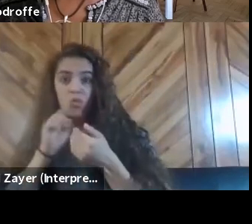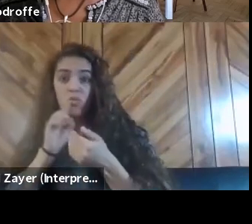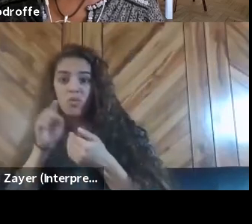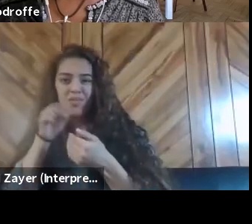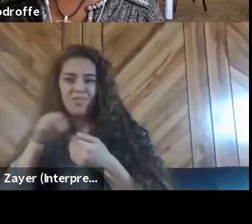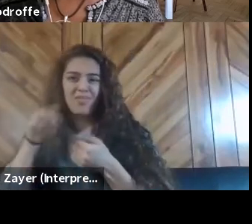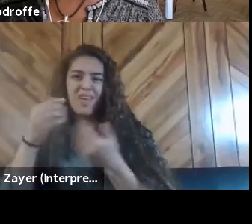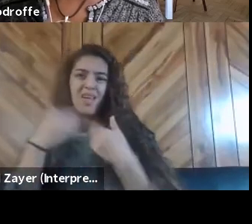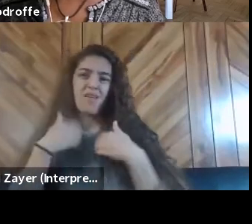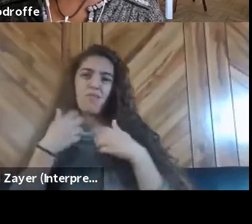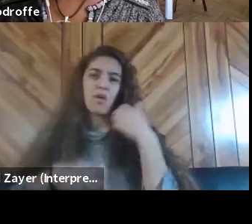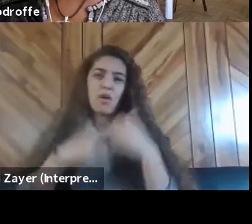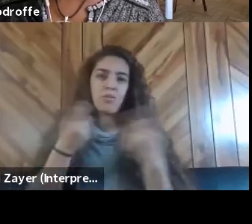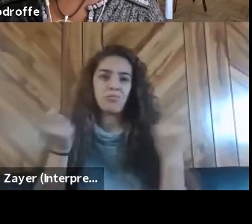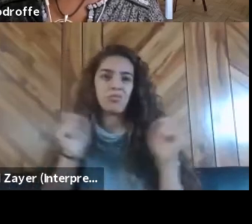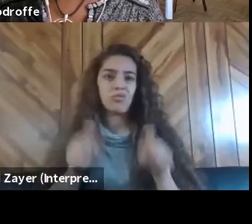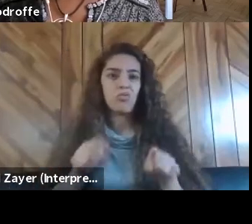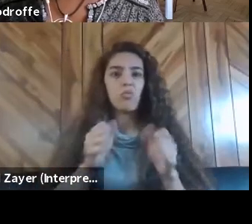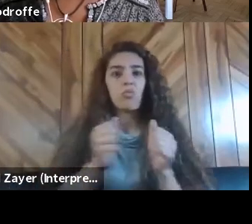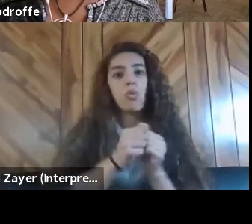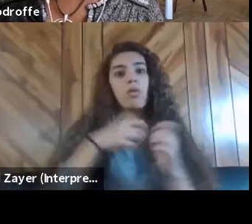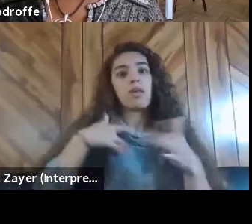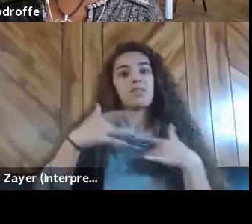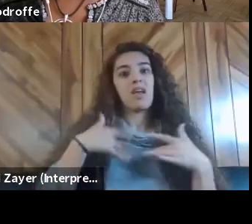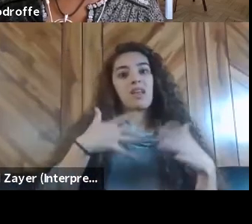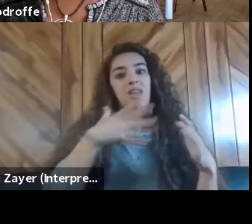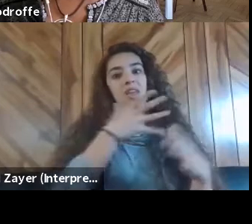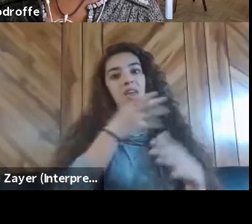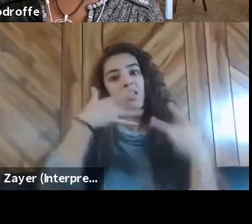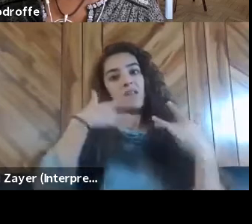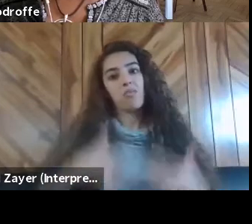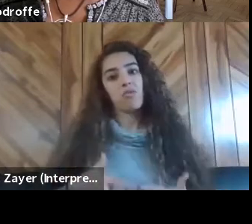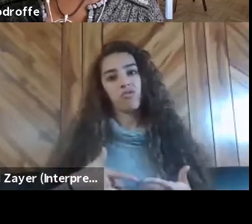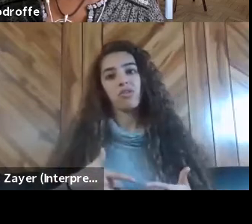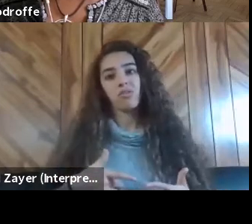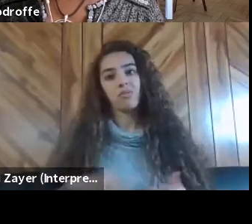depression and my son did. And I think we had more difficulty